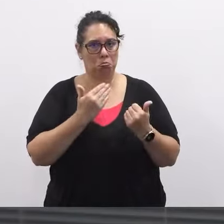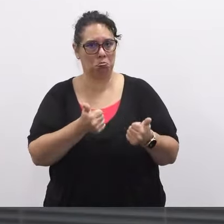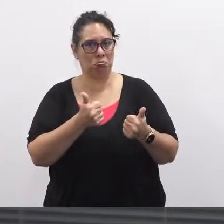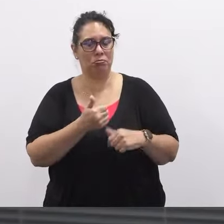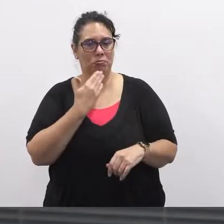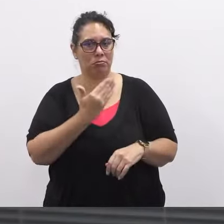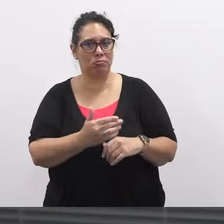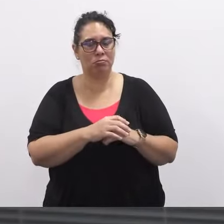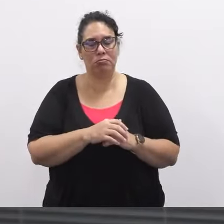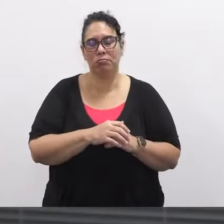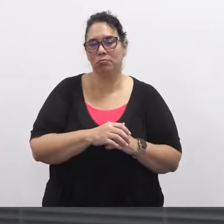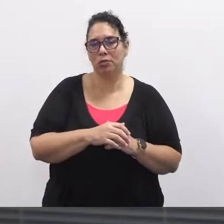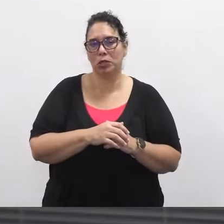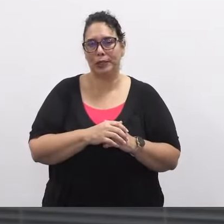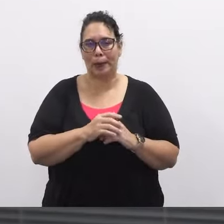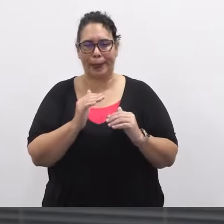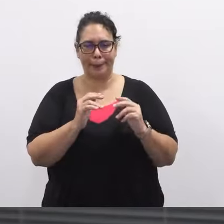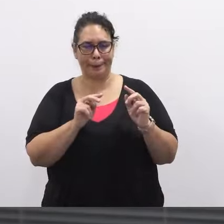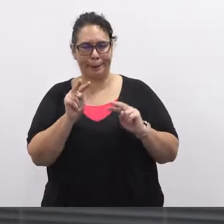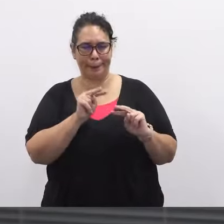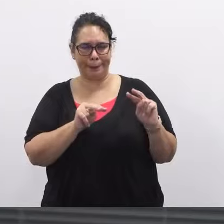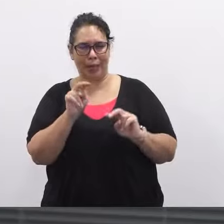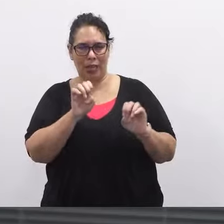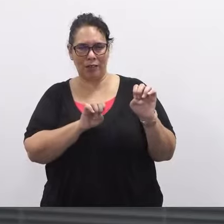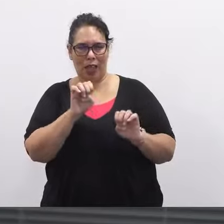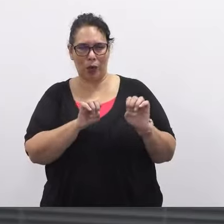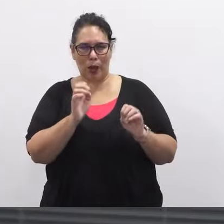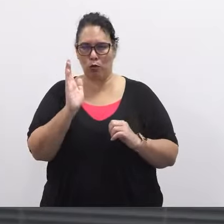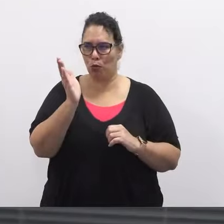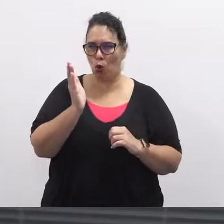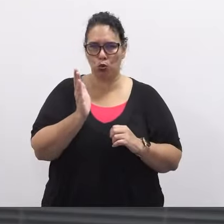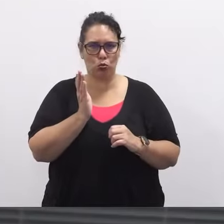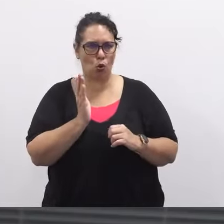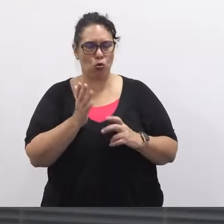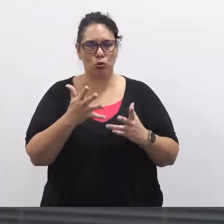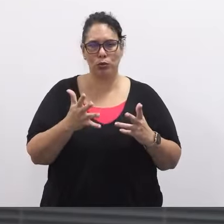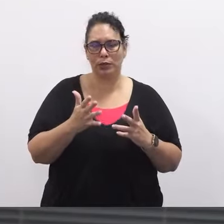We weighed, really evaluated these proposals in full based on the criteria established